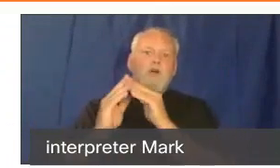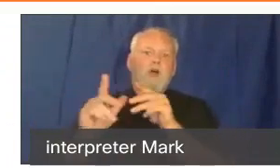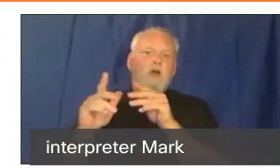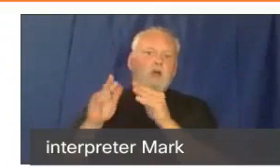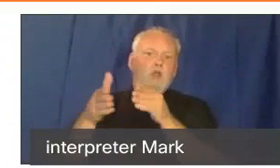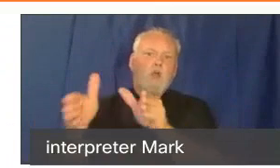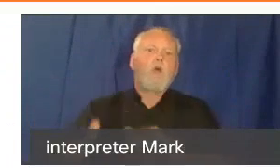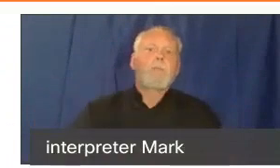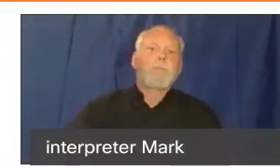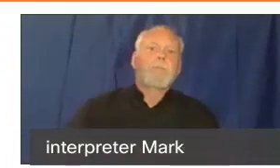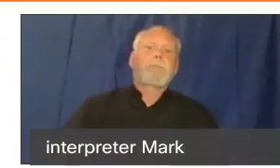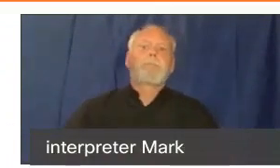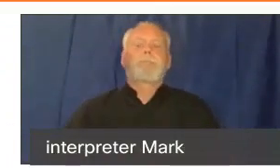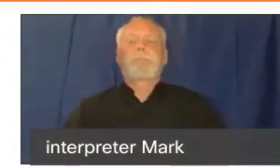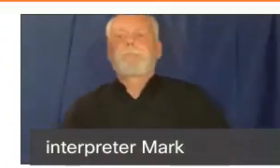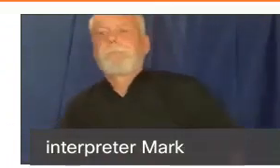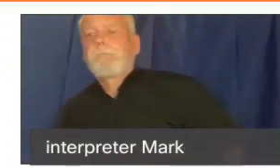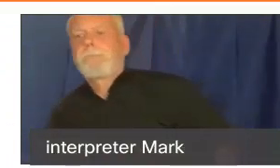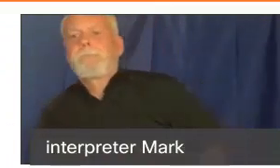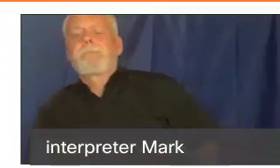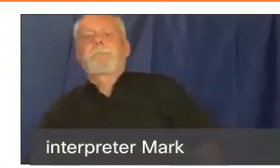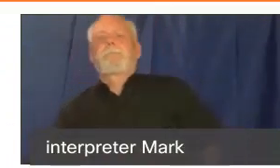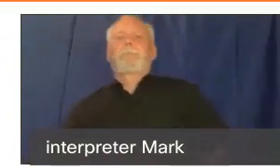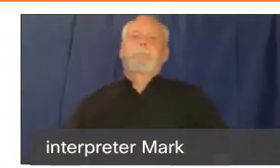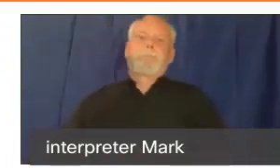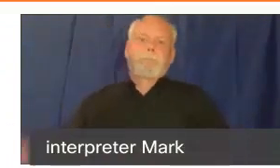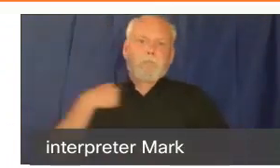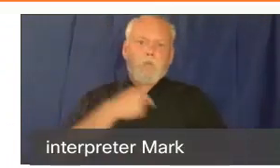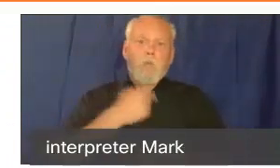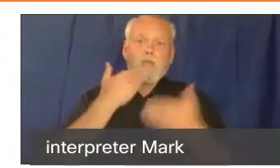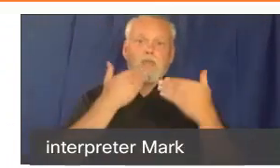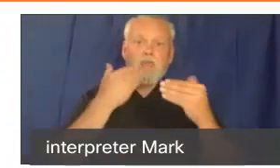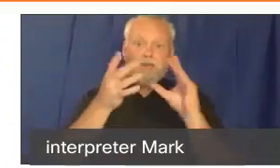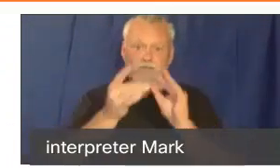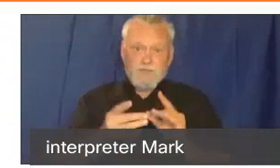And we are, we do, thank you for your comment in regards to.